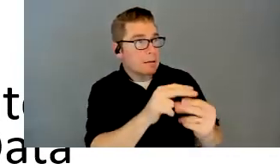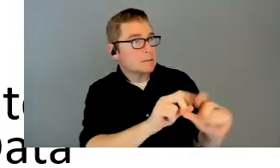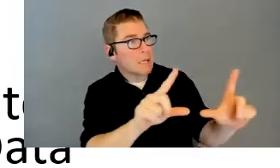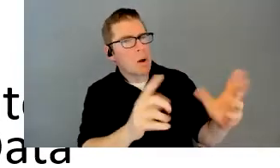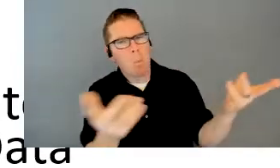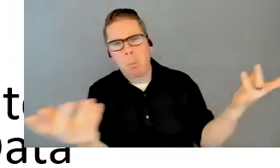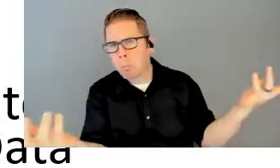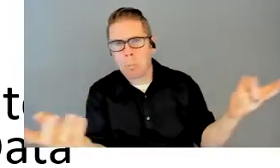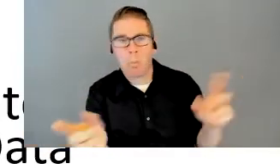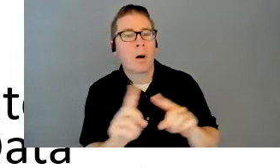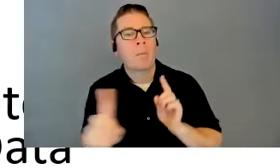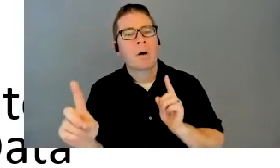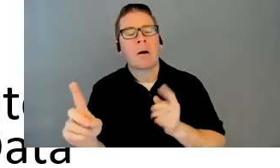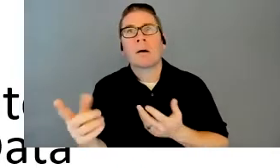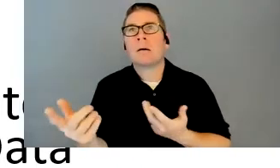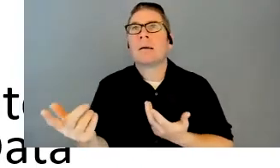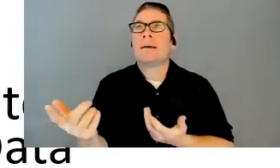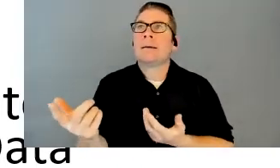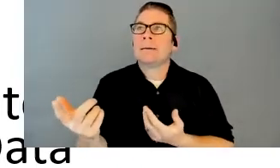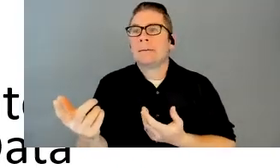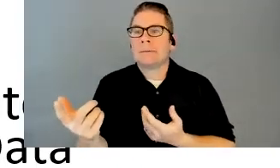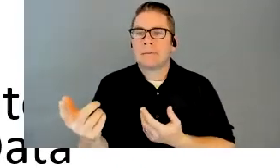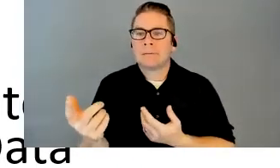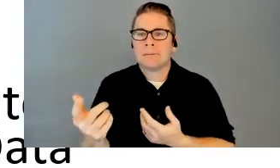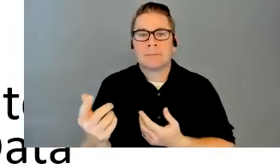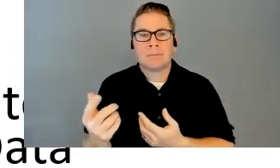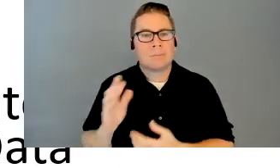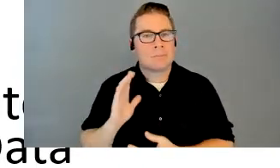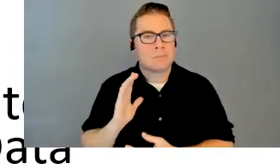I think I share all the time that there's a whiteboard on our fridge with signs all the time.